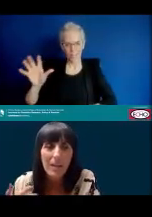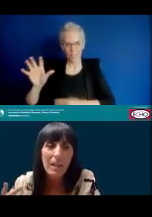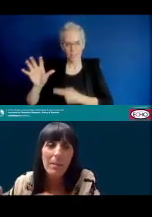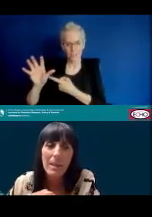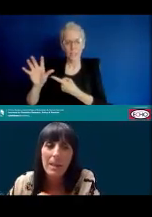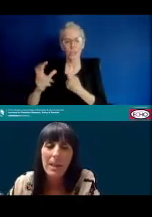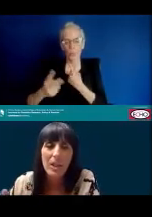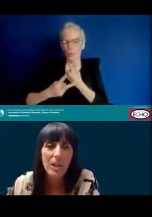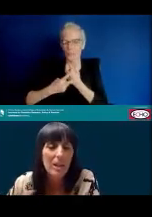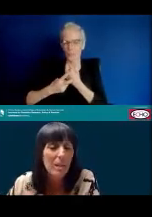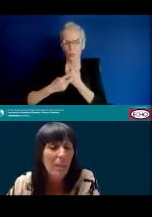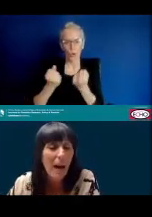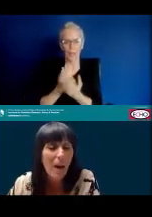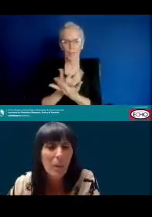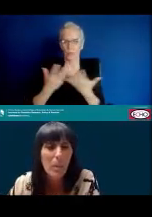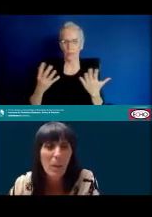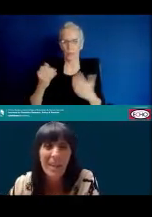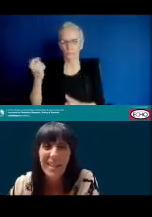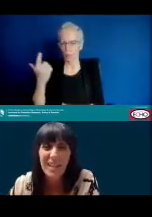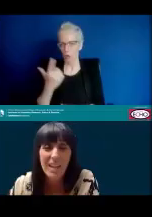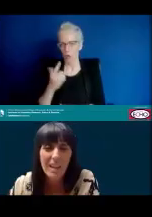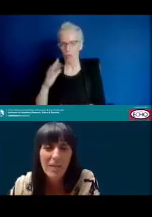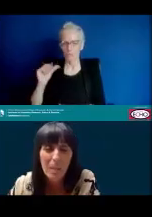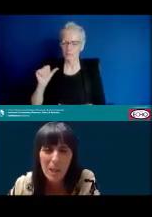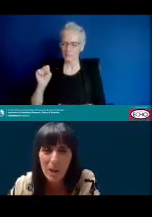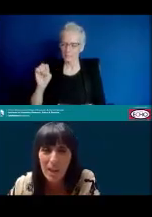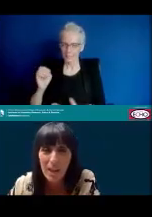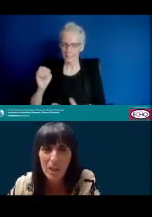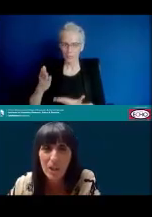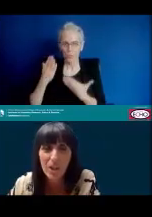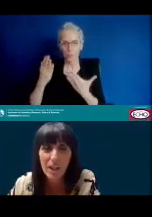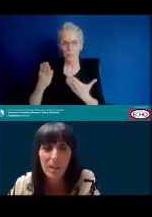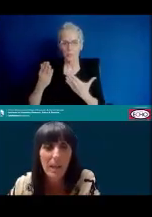recommendations, PowerPoints, information that is shared by